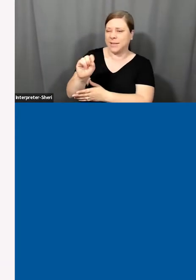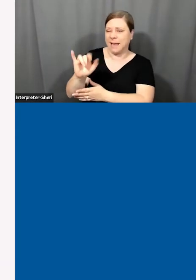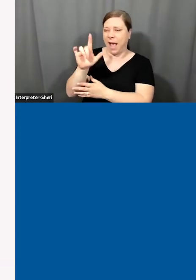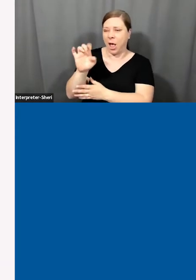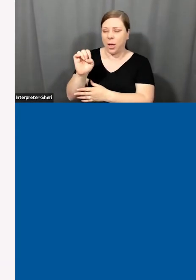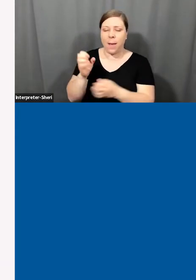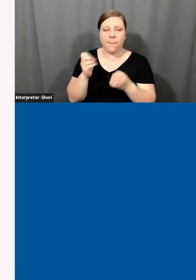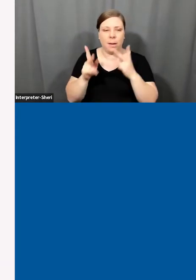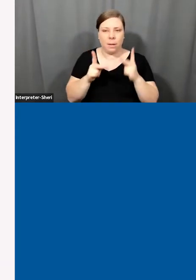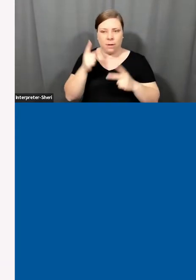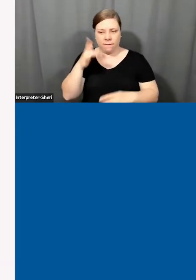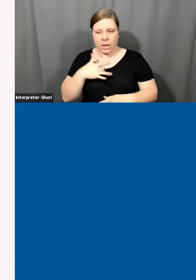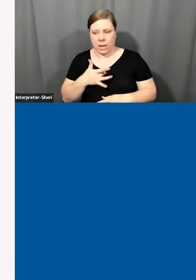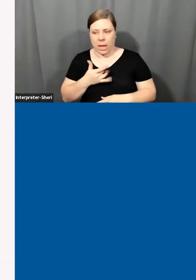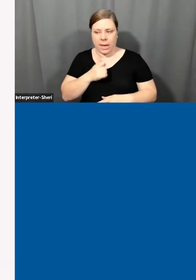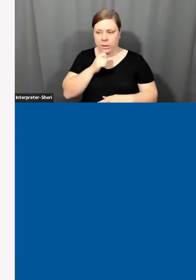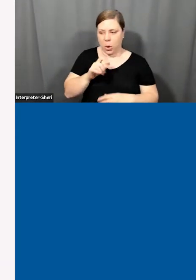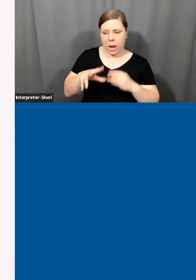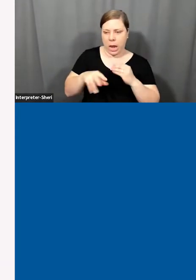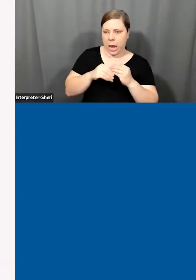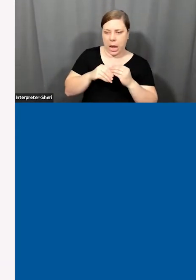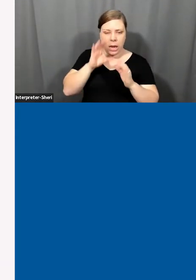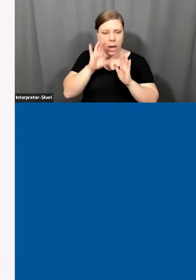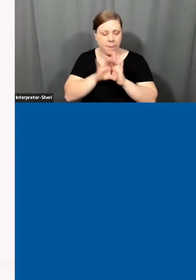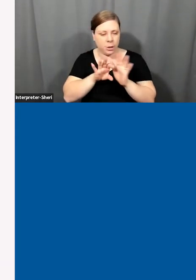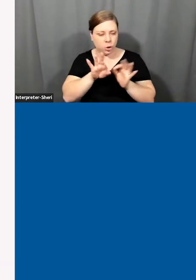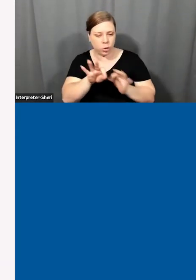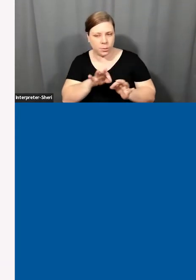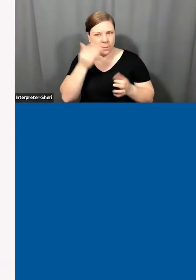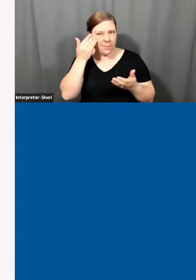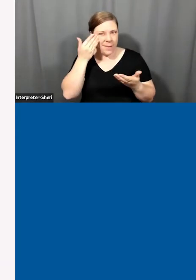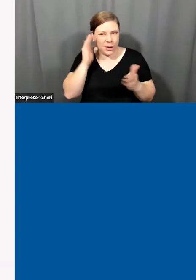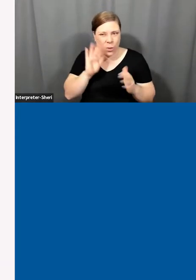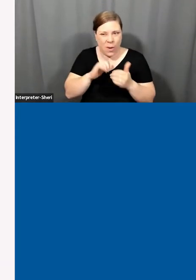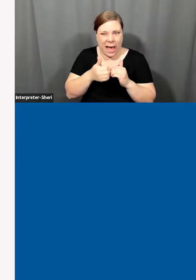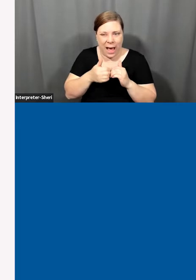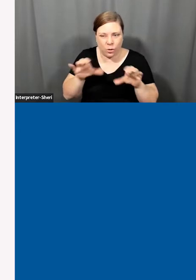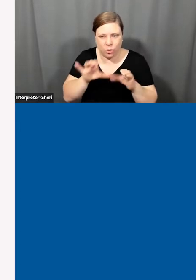I don't do image descriptions because I feel like I don't know how to do them well. If you look back to my first image description